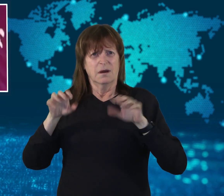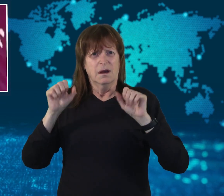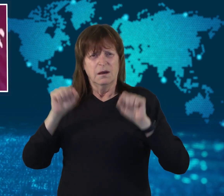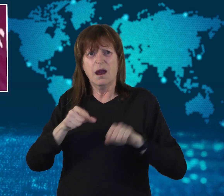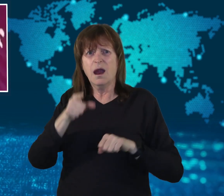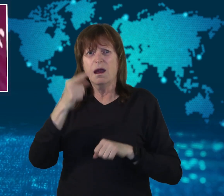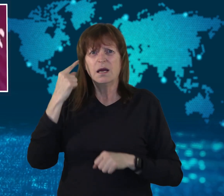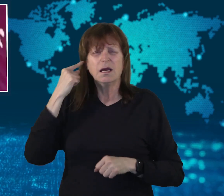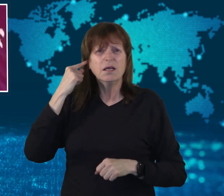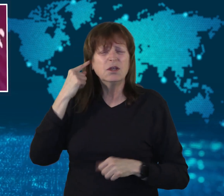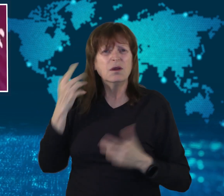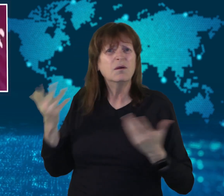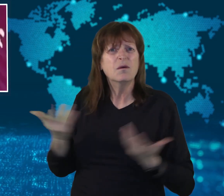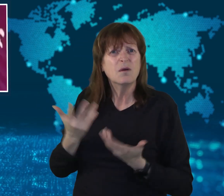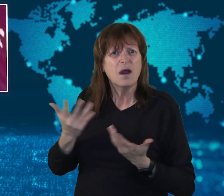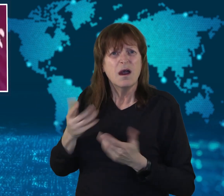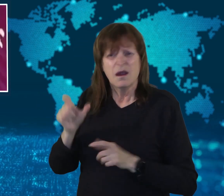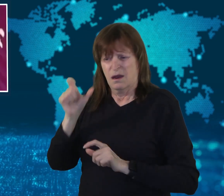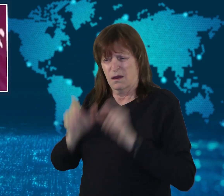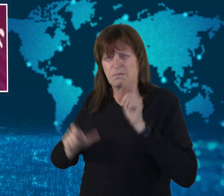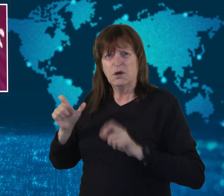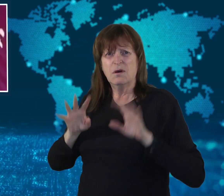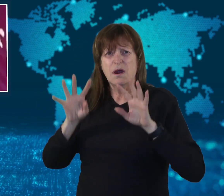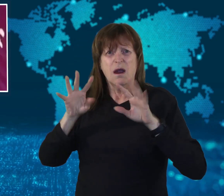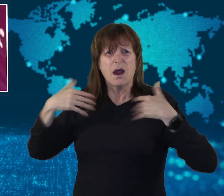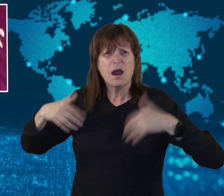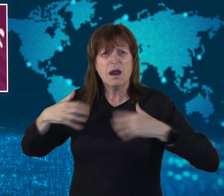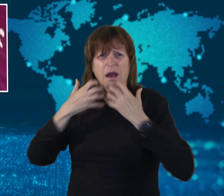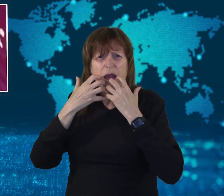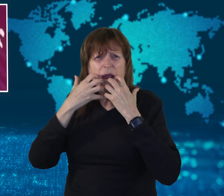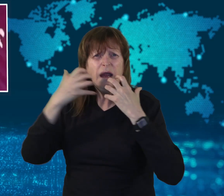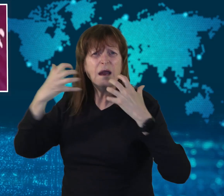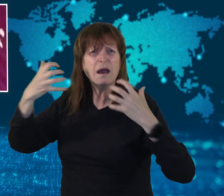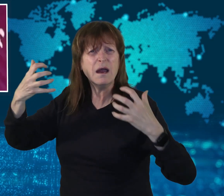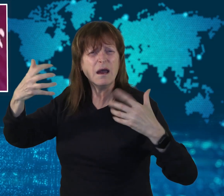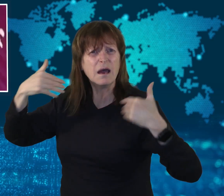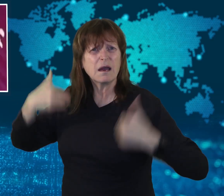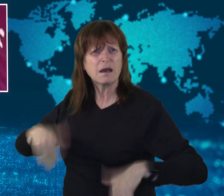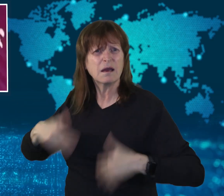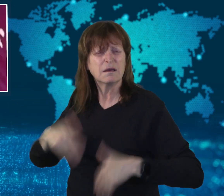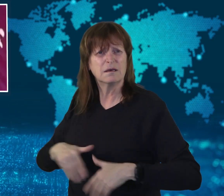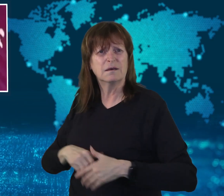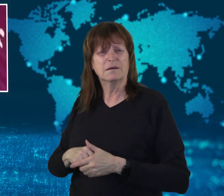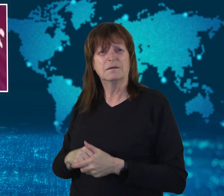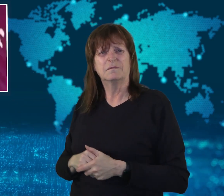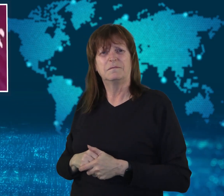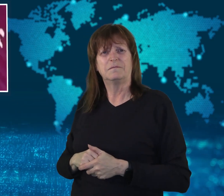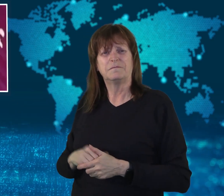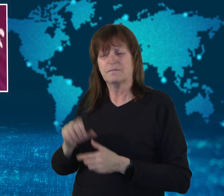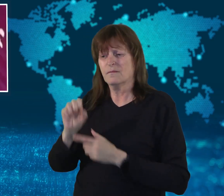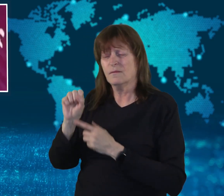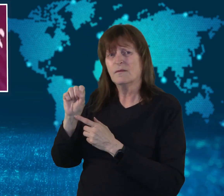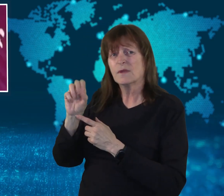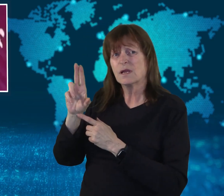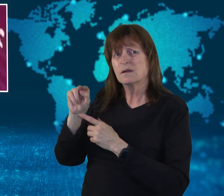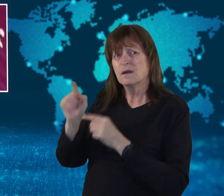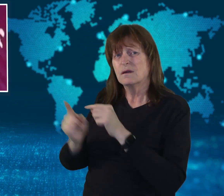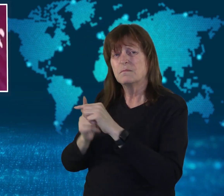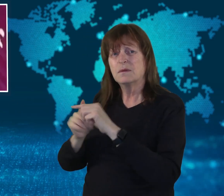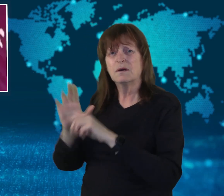Sun and her husband, Zhang, had worked together for many years.